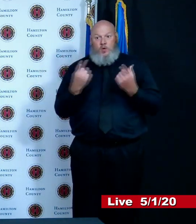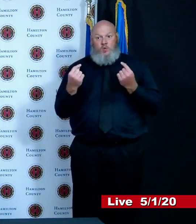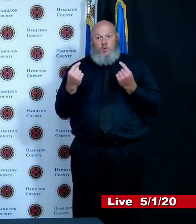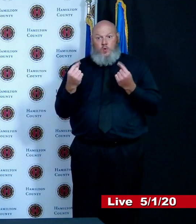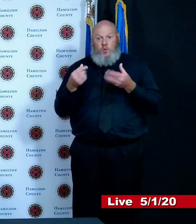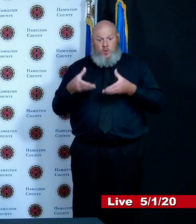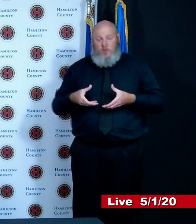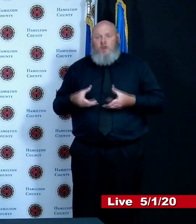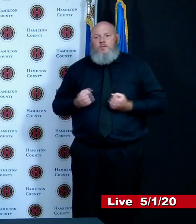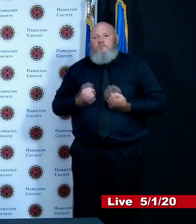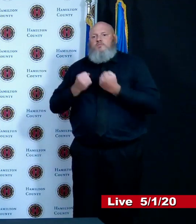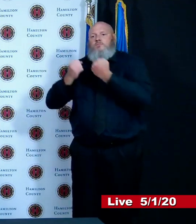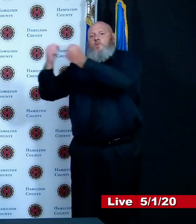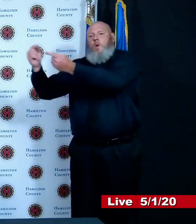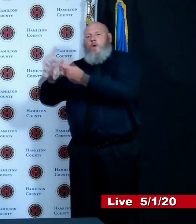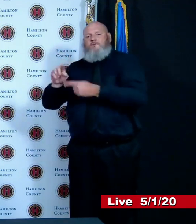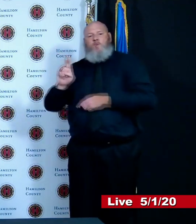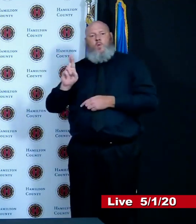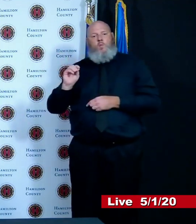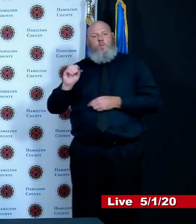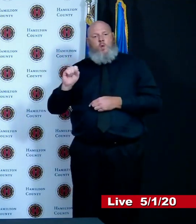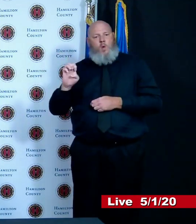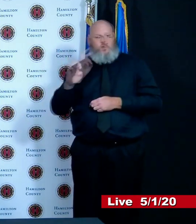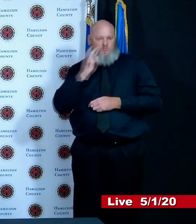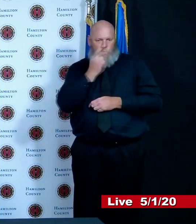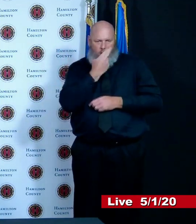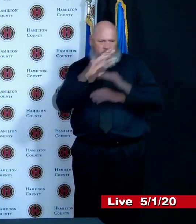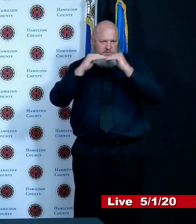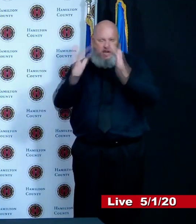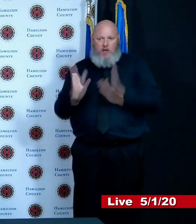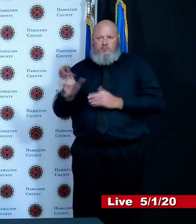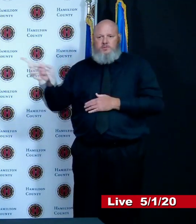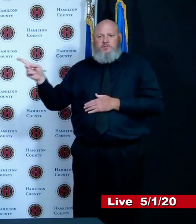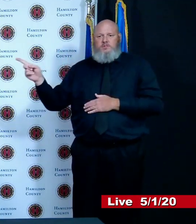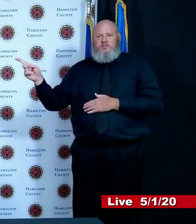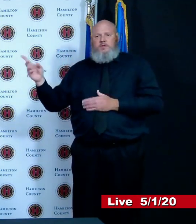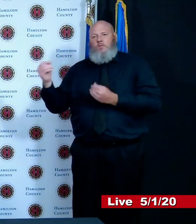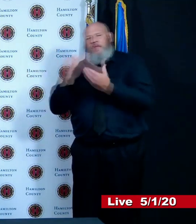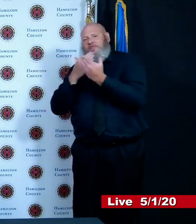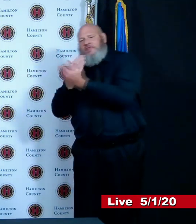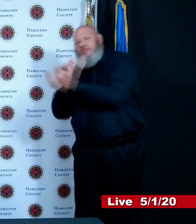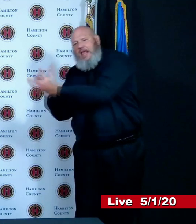thank you to Rose and the sewers in the group we have asked Rose if they could